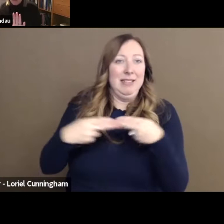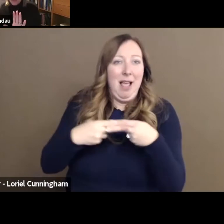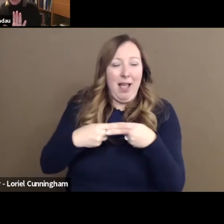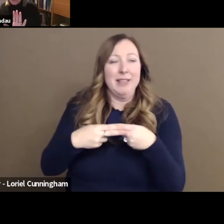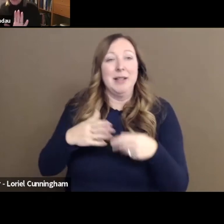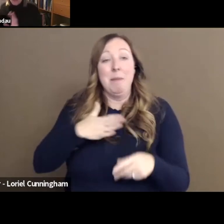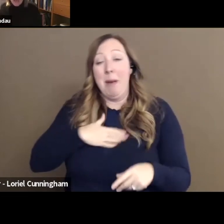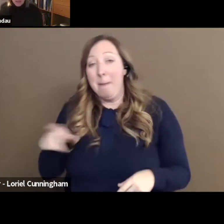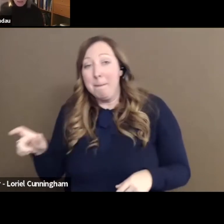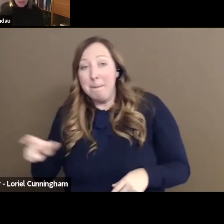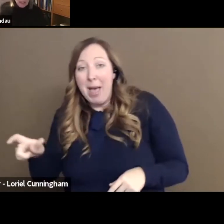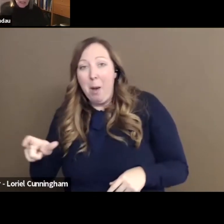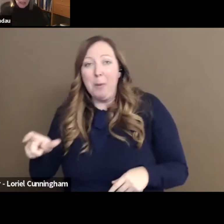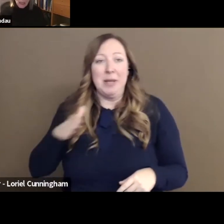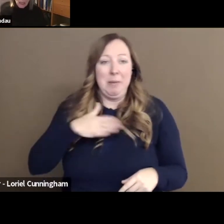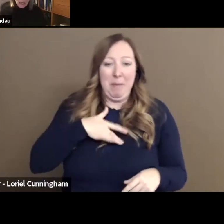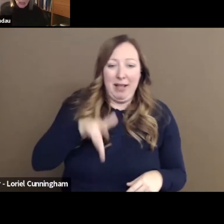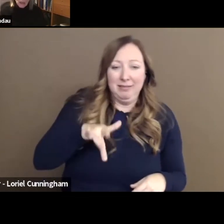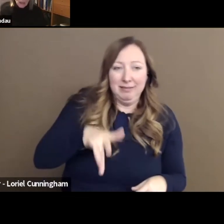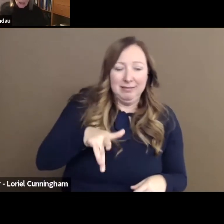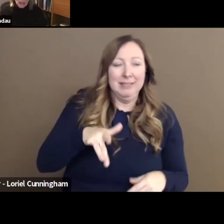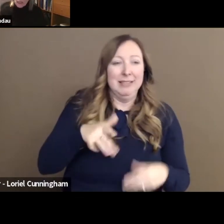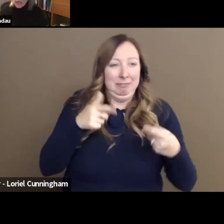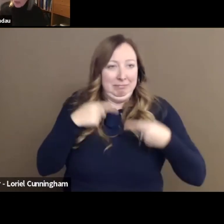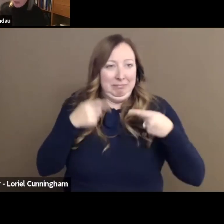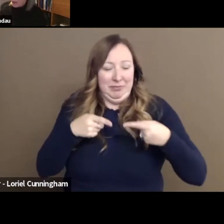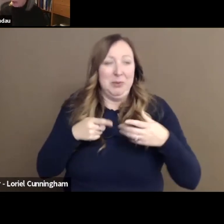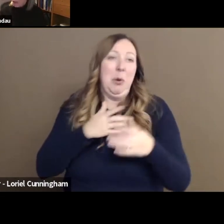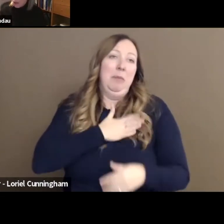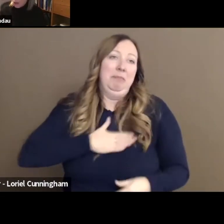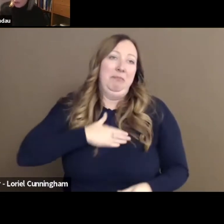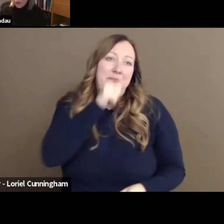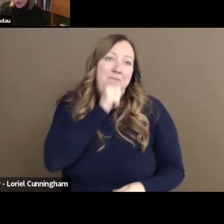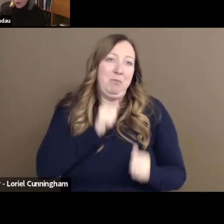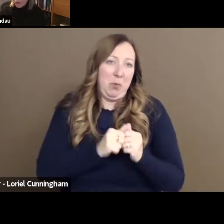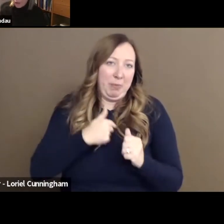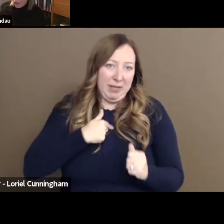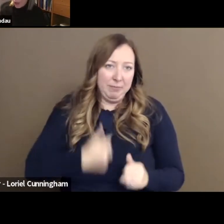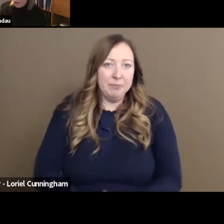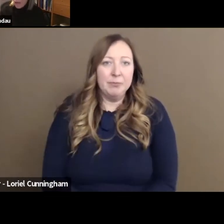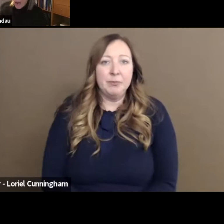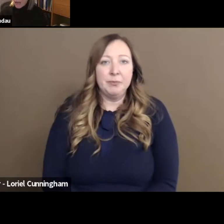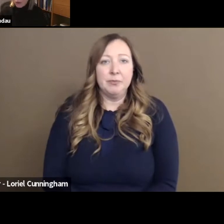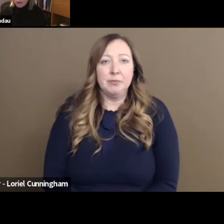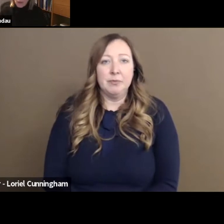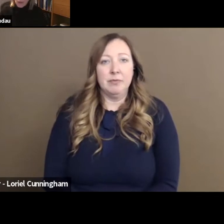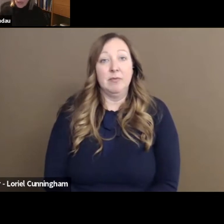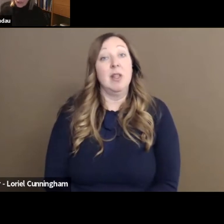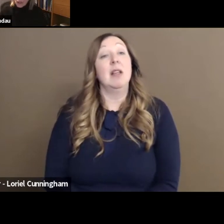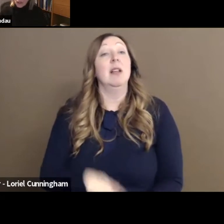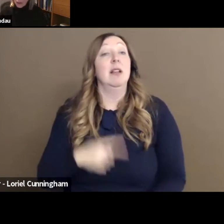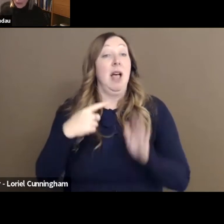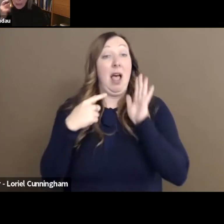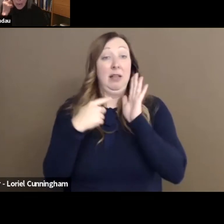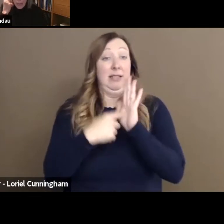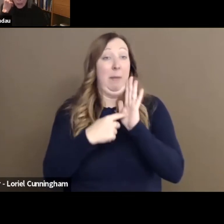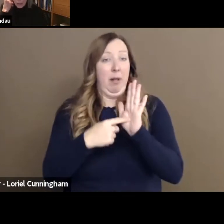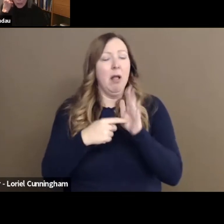just be patient please this is an example it's a short video of